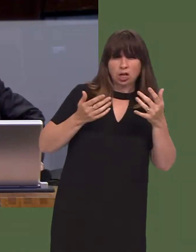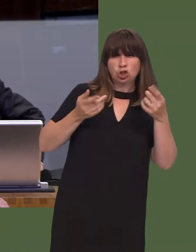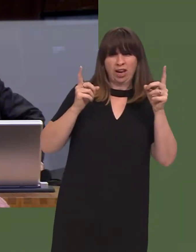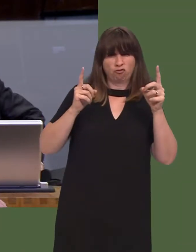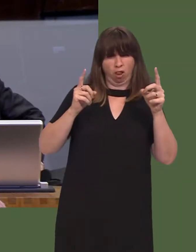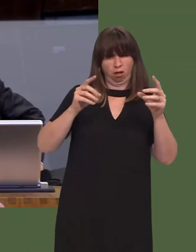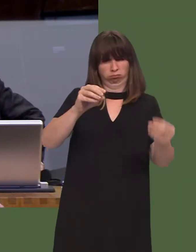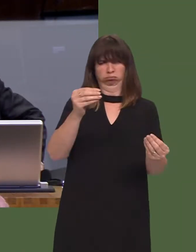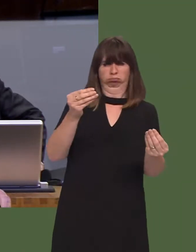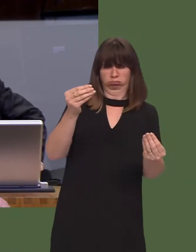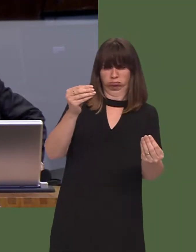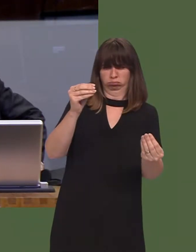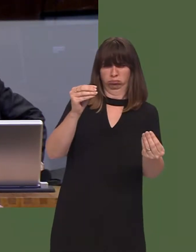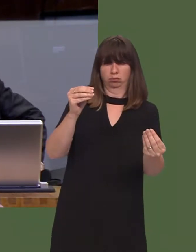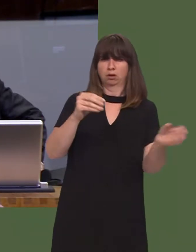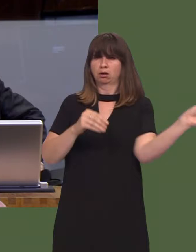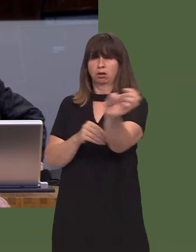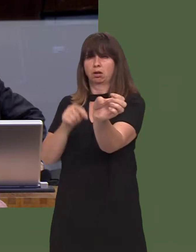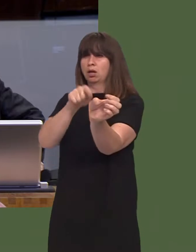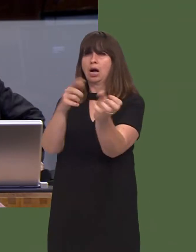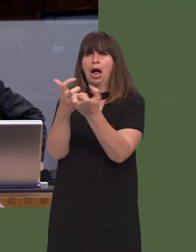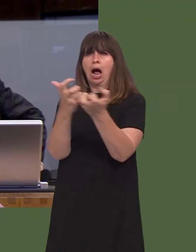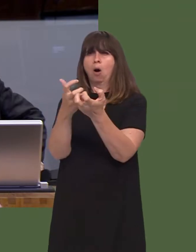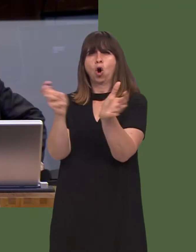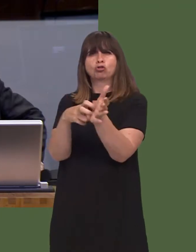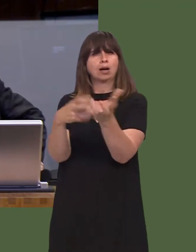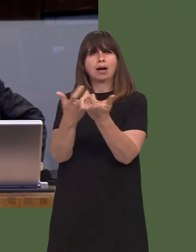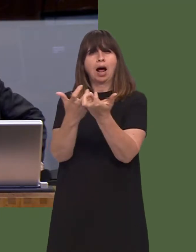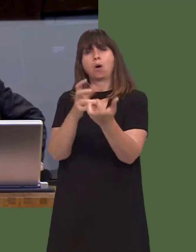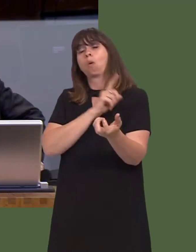to actually understand how the appointments were made, because there does seem, amongst